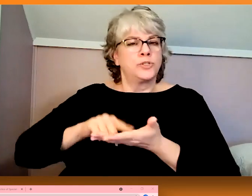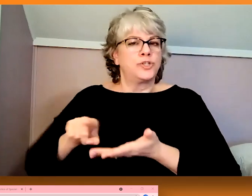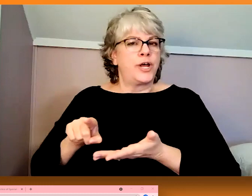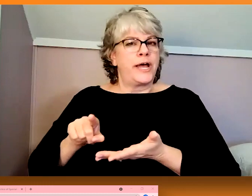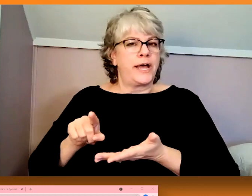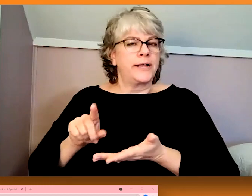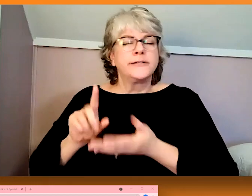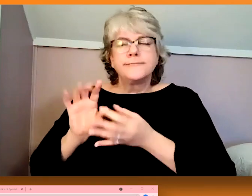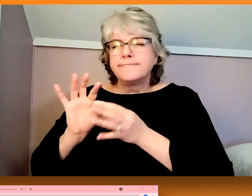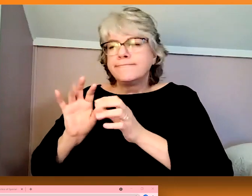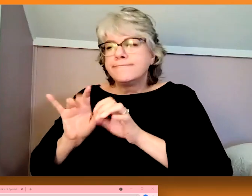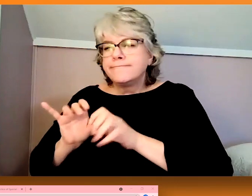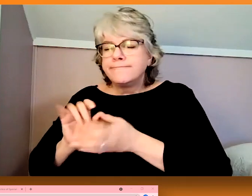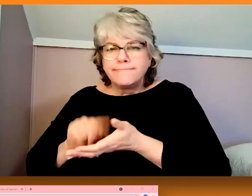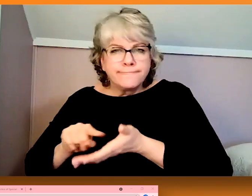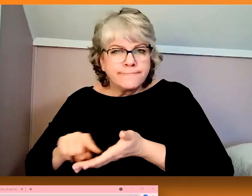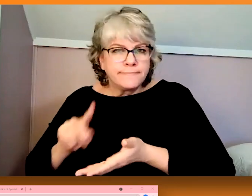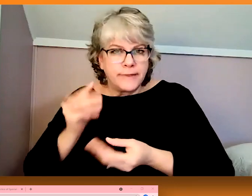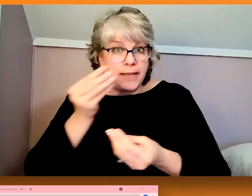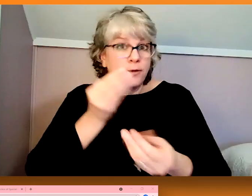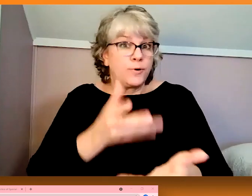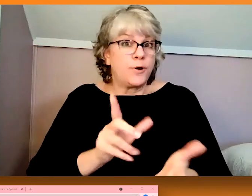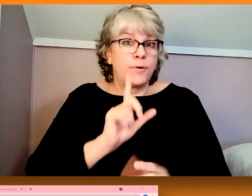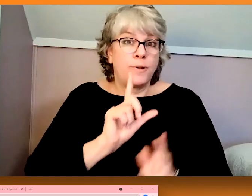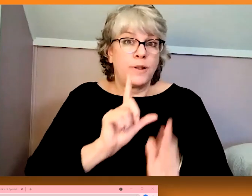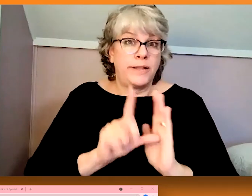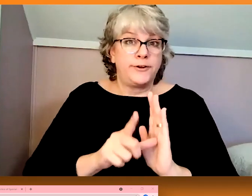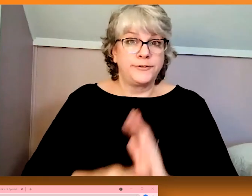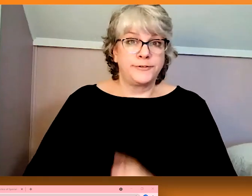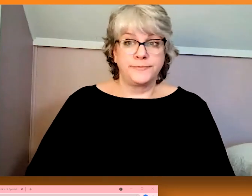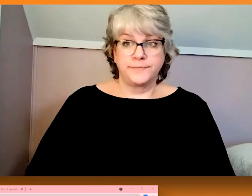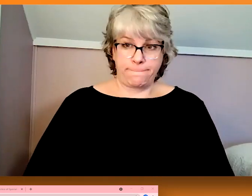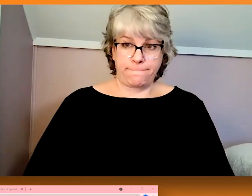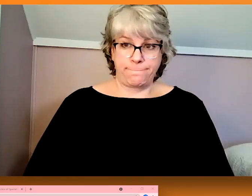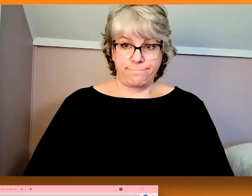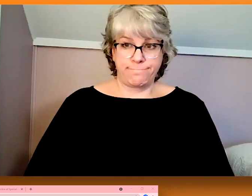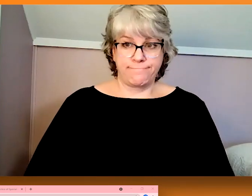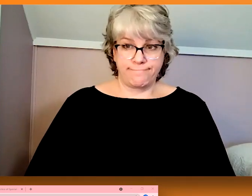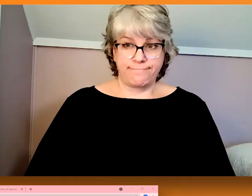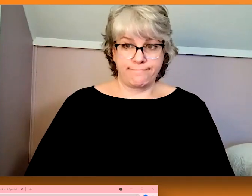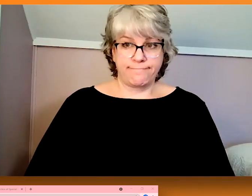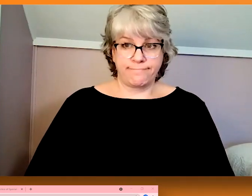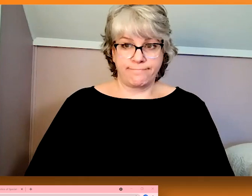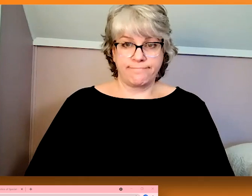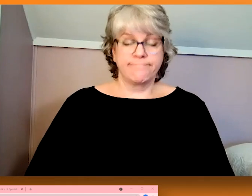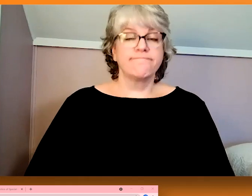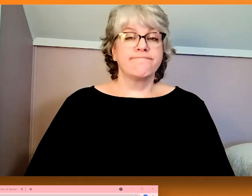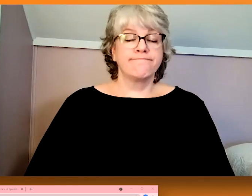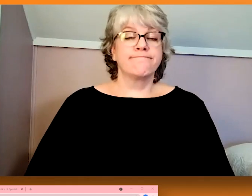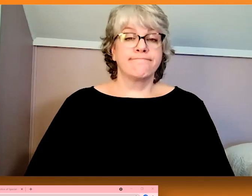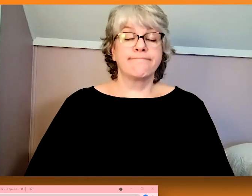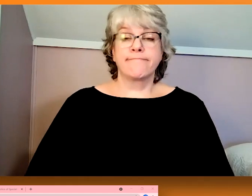So let me see. And if you did share an opportunity,